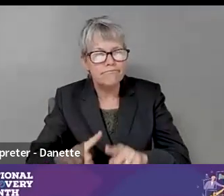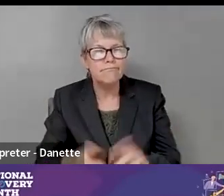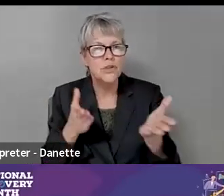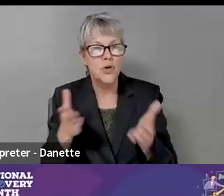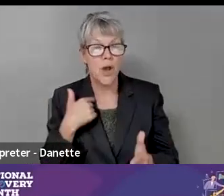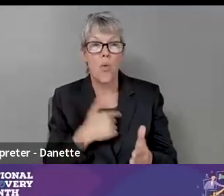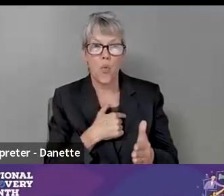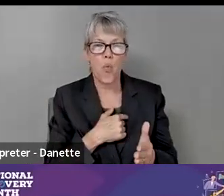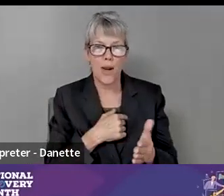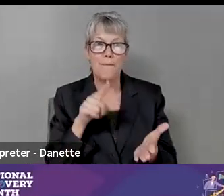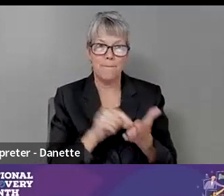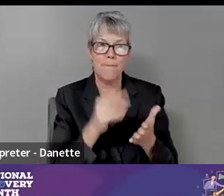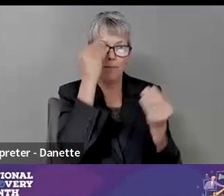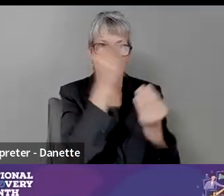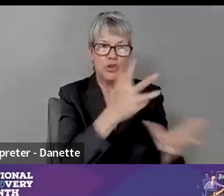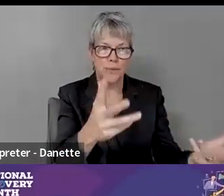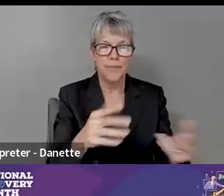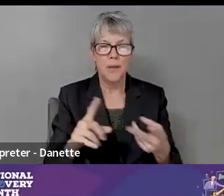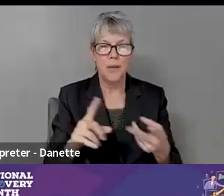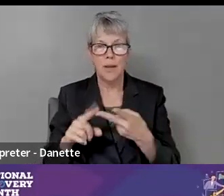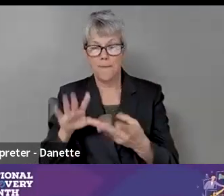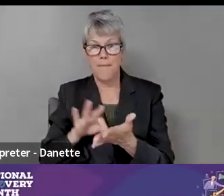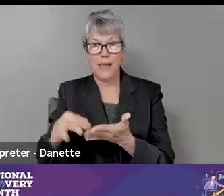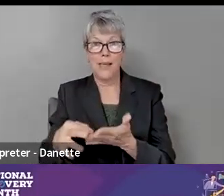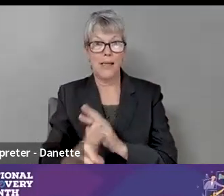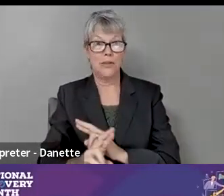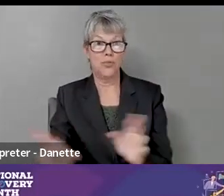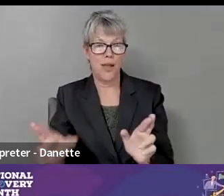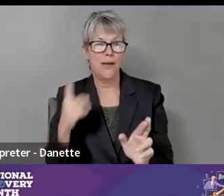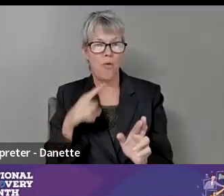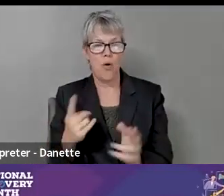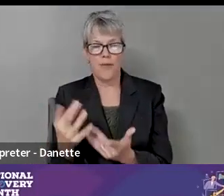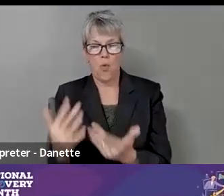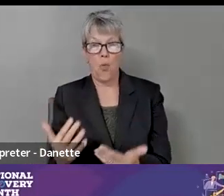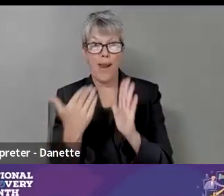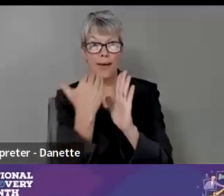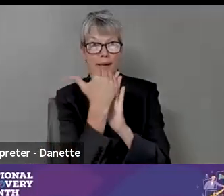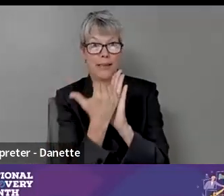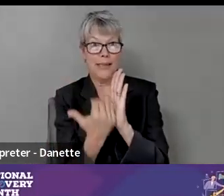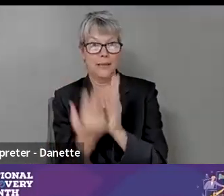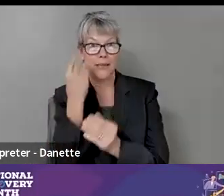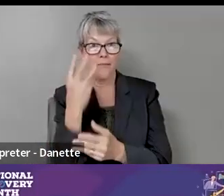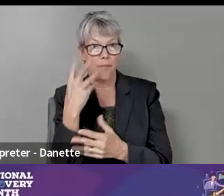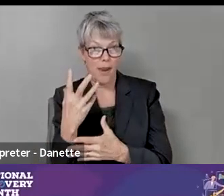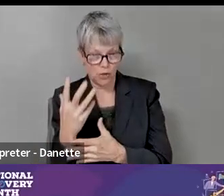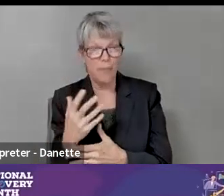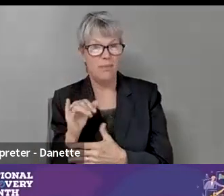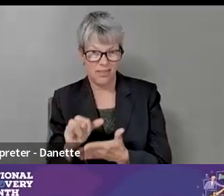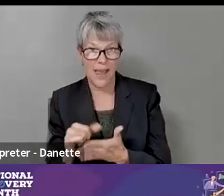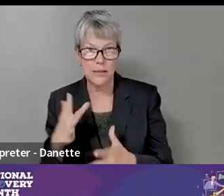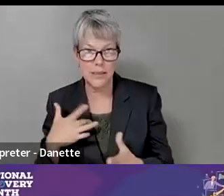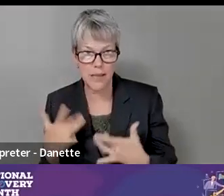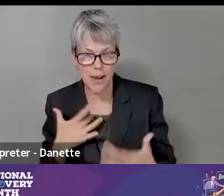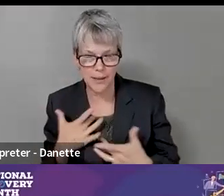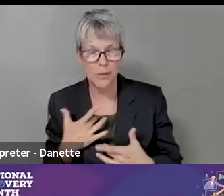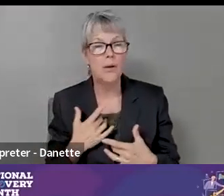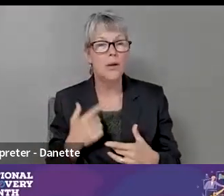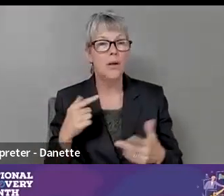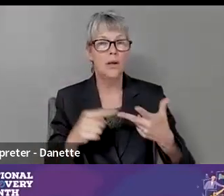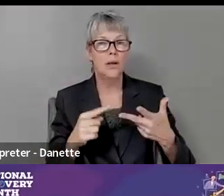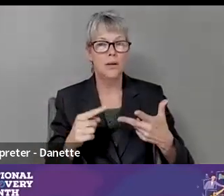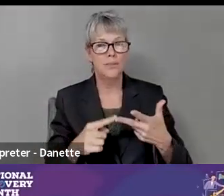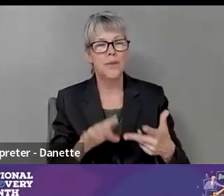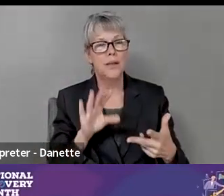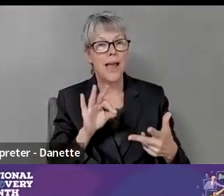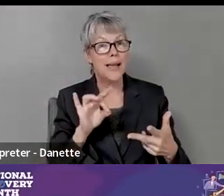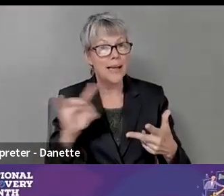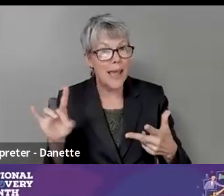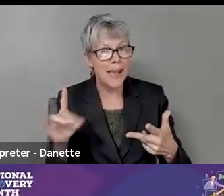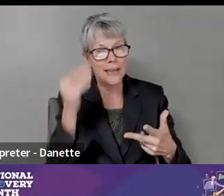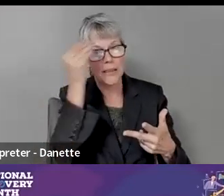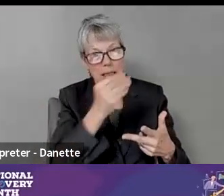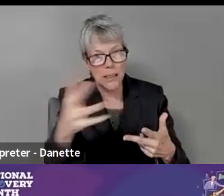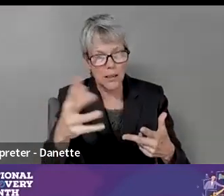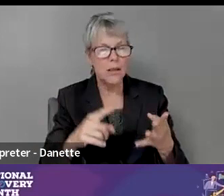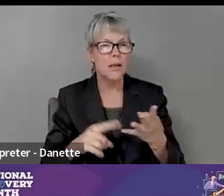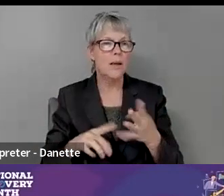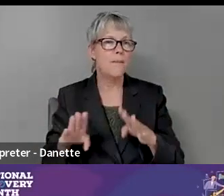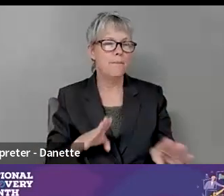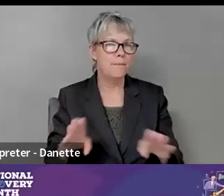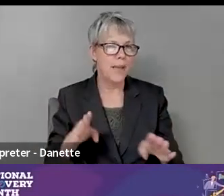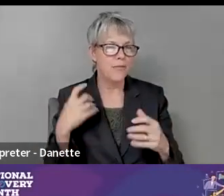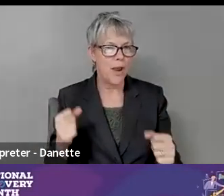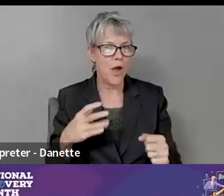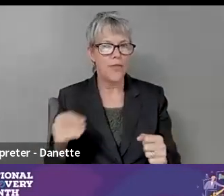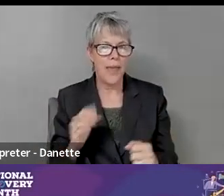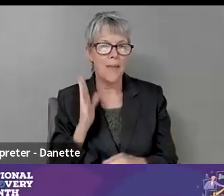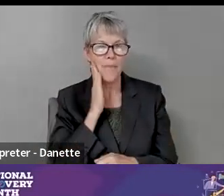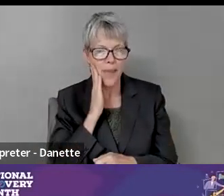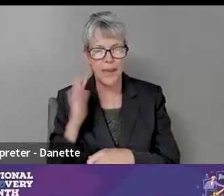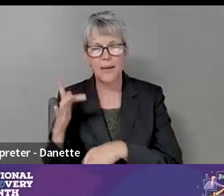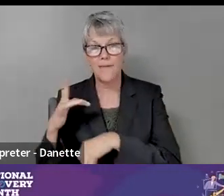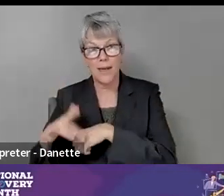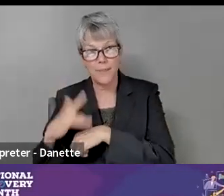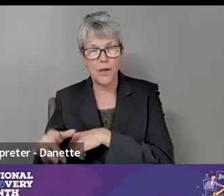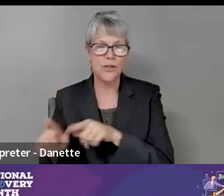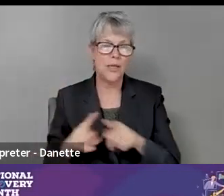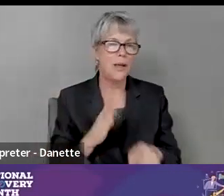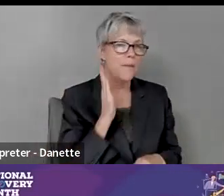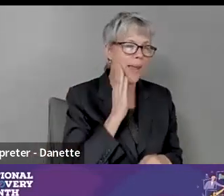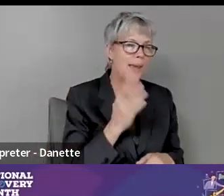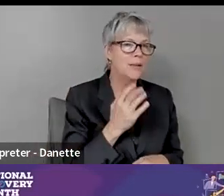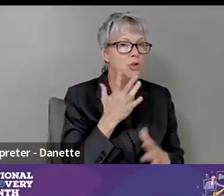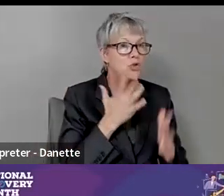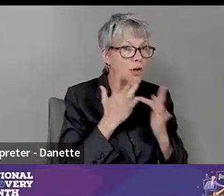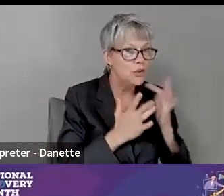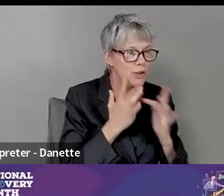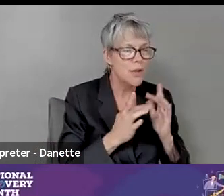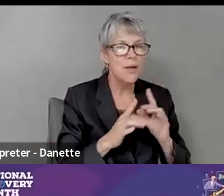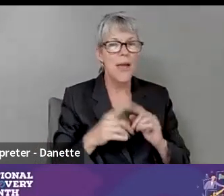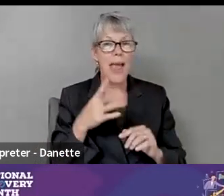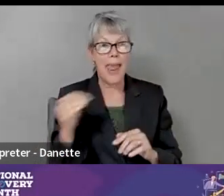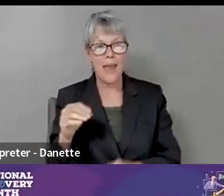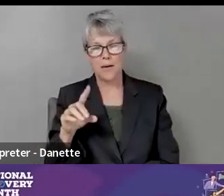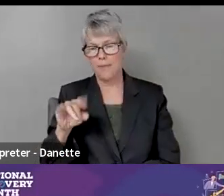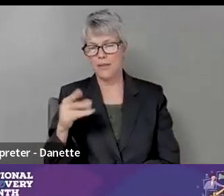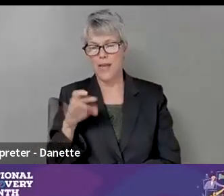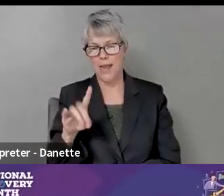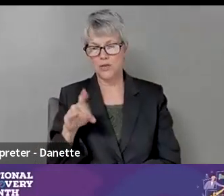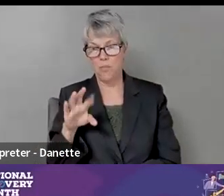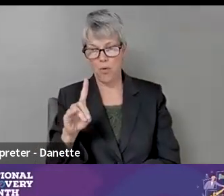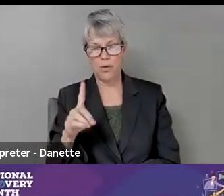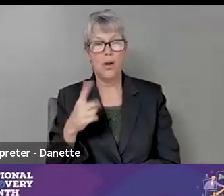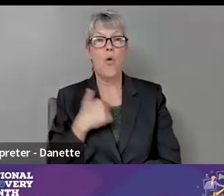Kelly Crosbie (she/her): Medicaid is getting ready to publish their wait list. I mentioned that we're publishing. We'll be publishing our one thousand nine hundred and eighteen assume our behavioral and data which tells about that availability and shortages. We're publishing this dashboard. But I think one of the things that we want to hear is we're trying to do better.